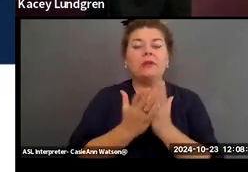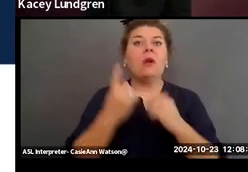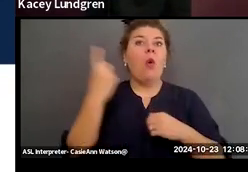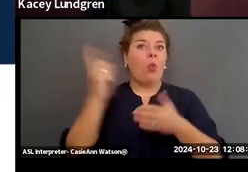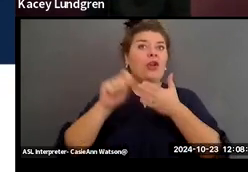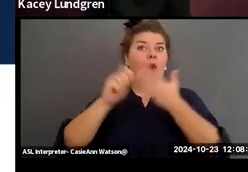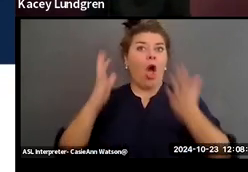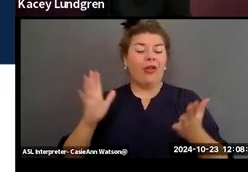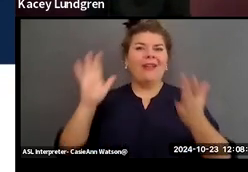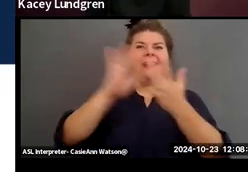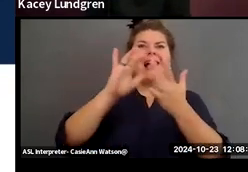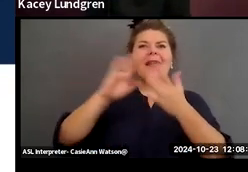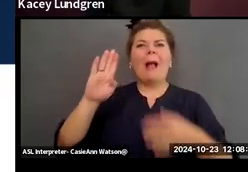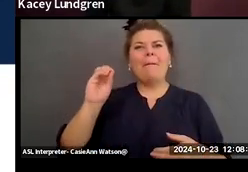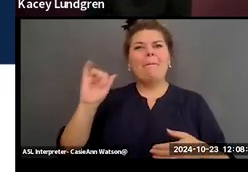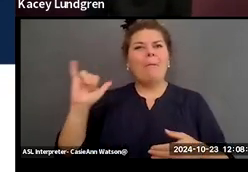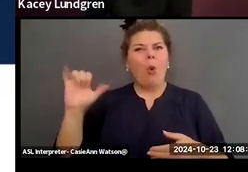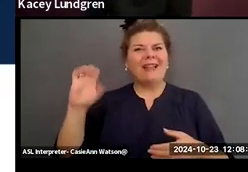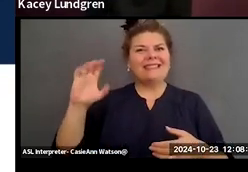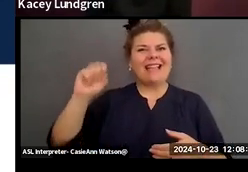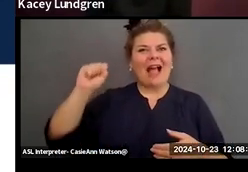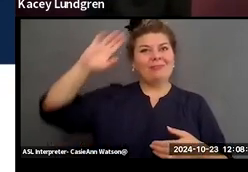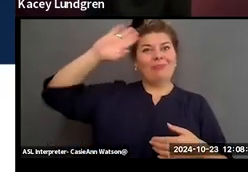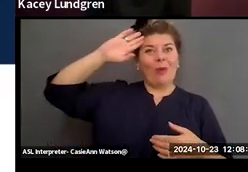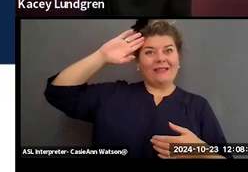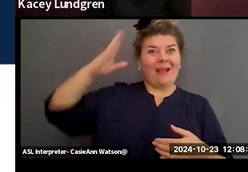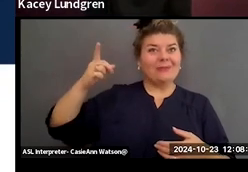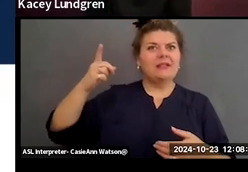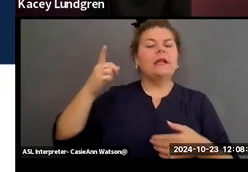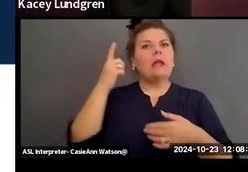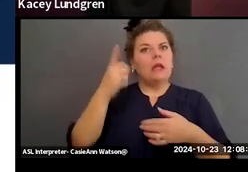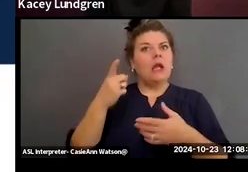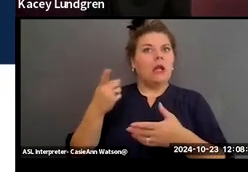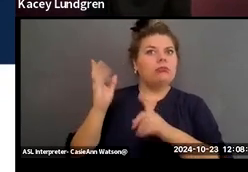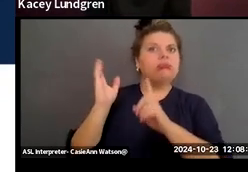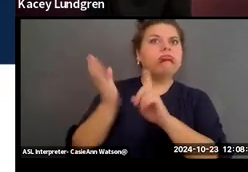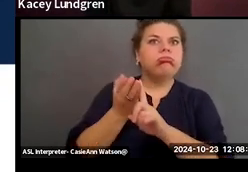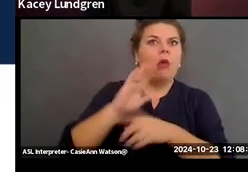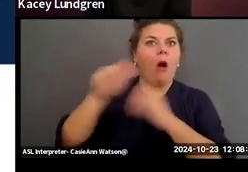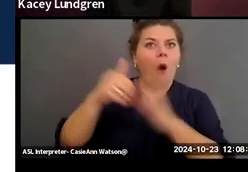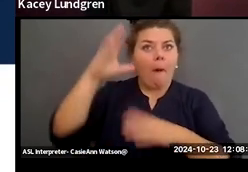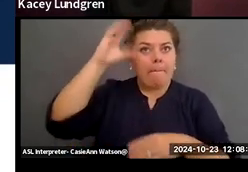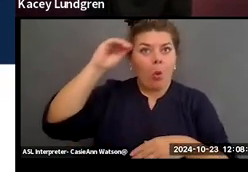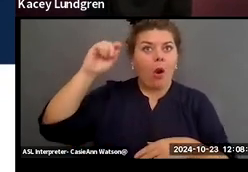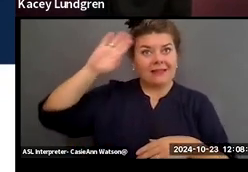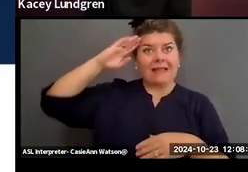to the Boy Scouts of America and successfully made his case that the Boy Scouts should all learn the useful, quote,